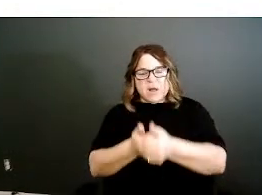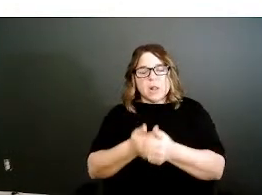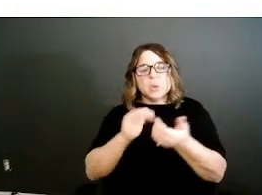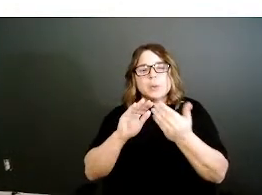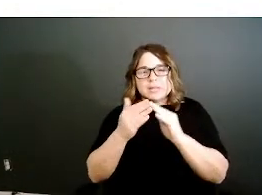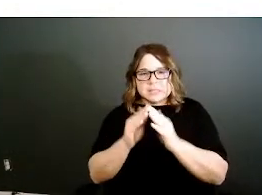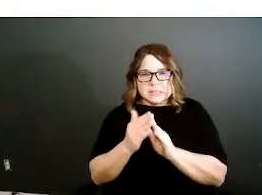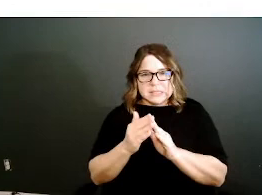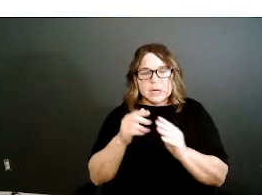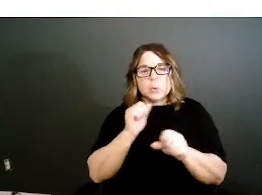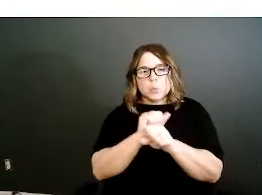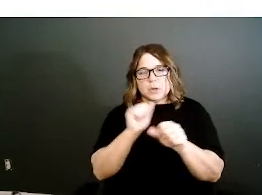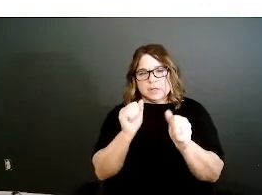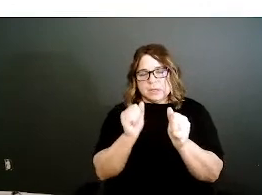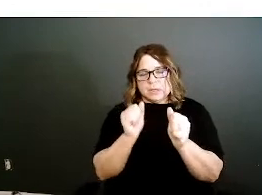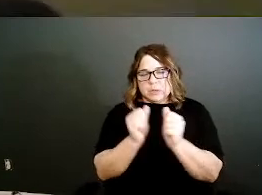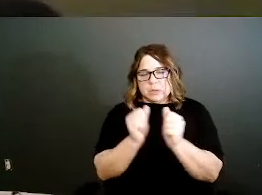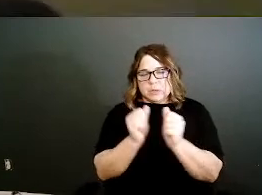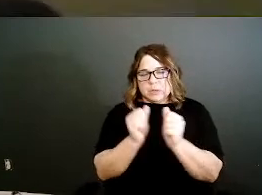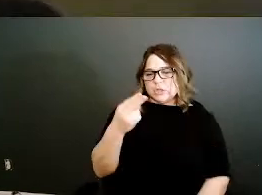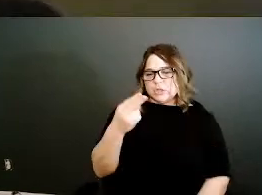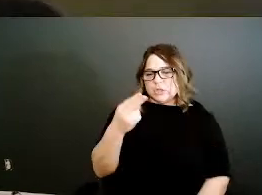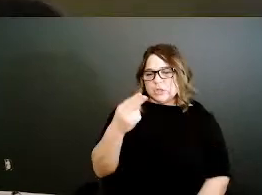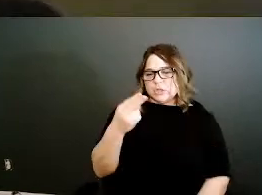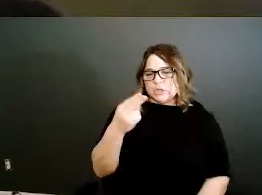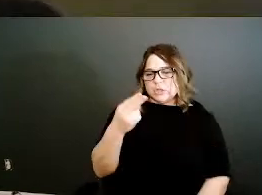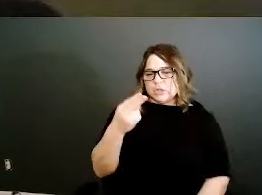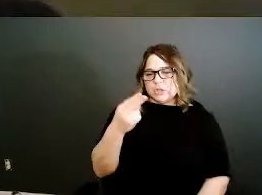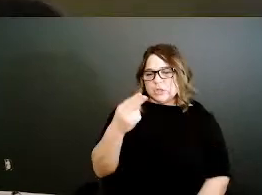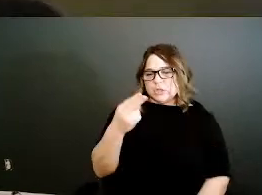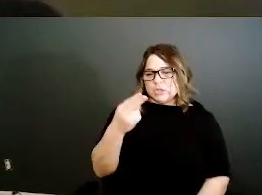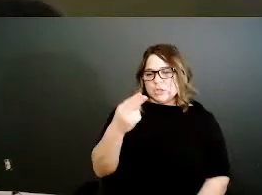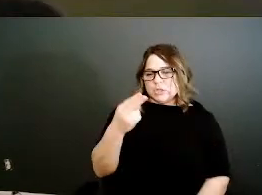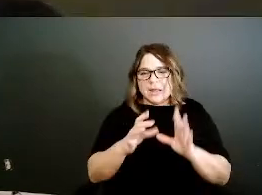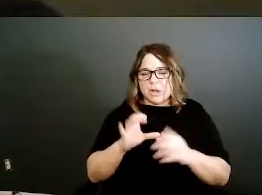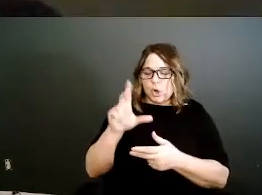≫ COUNCIL PRESIDENT BENDER: THANK YOU, BOTH. I'M ACTUALLY NOT SURE THAT THIS AMOUNT WOULD REACH THAT